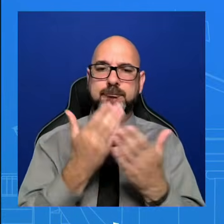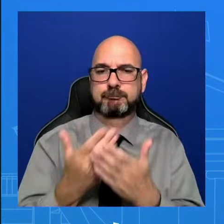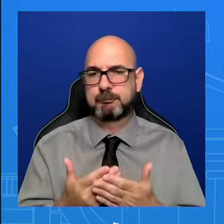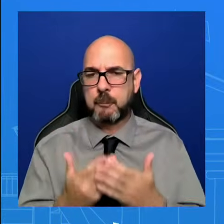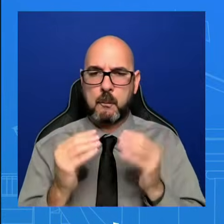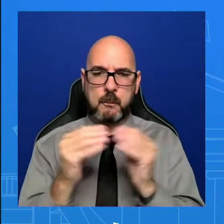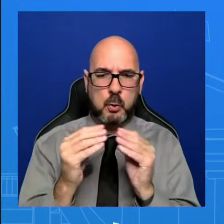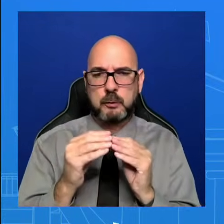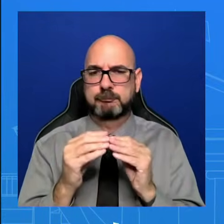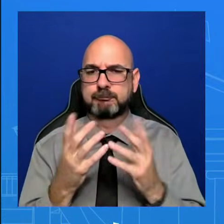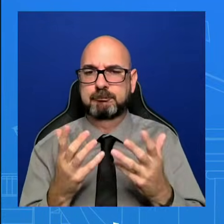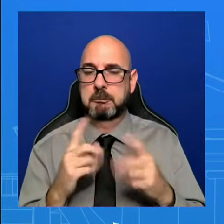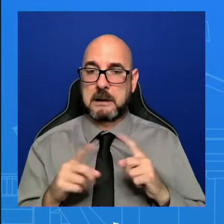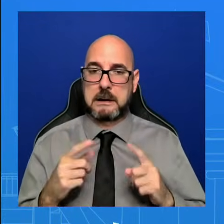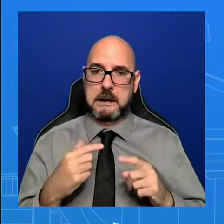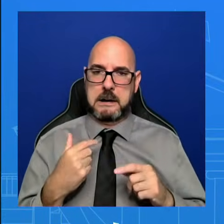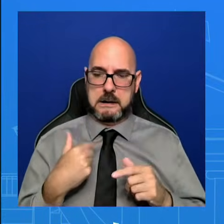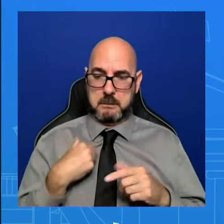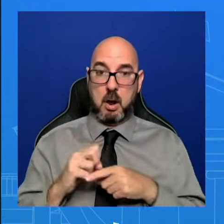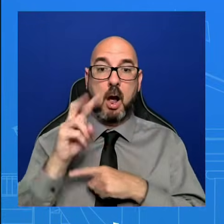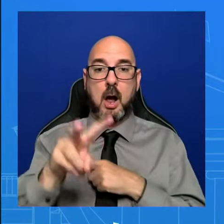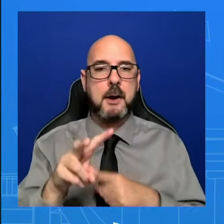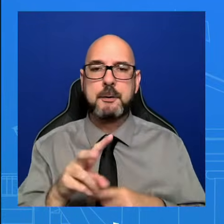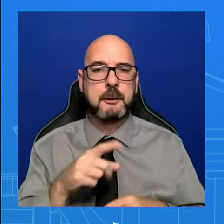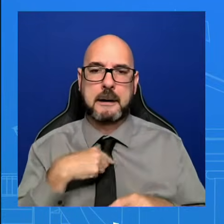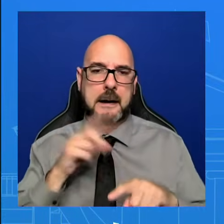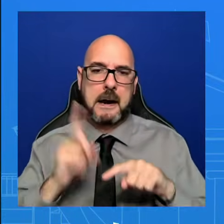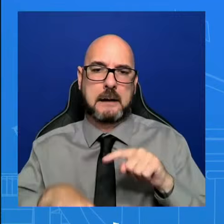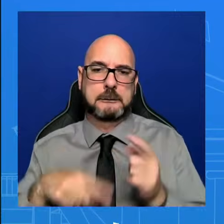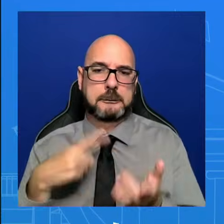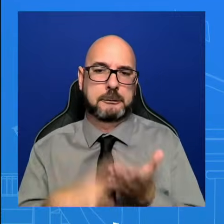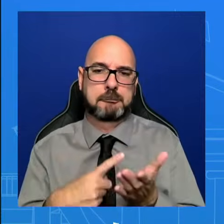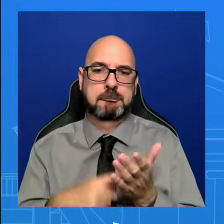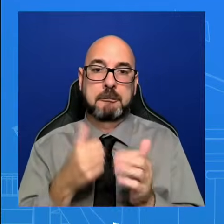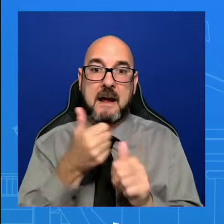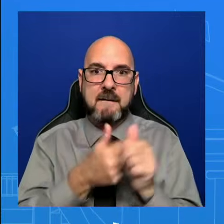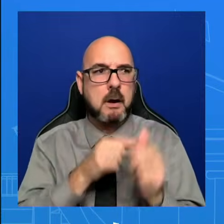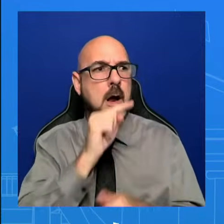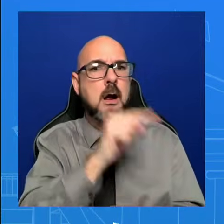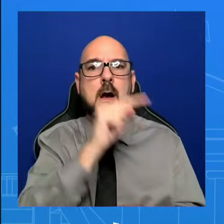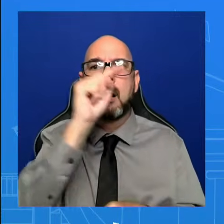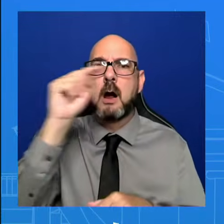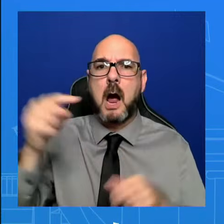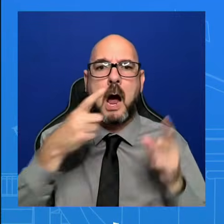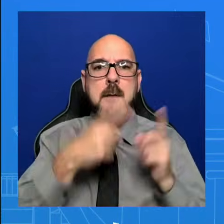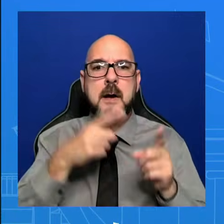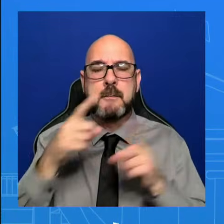I can't go into every case here. What I can say is, in these charged moments, we understand how difficult it is.